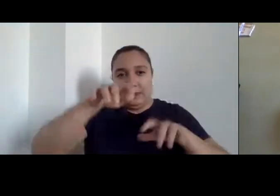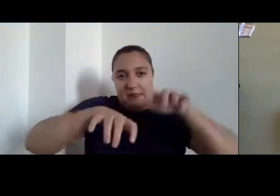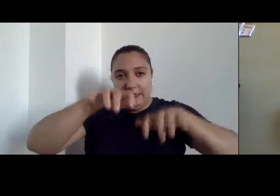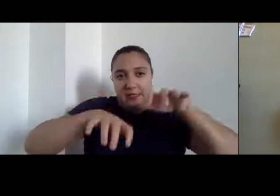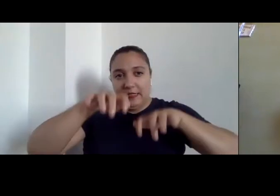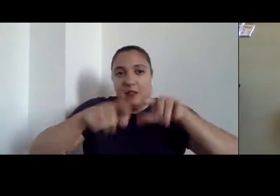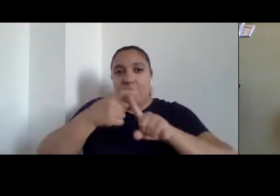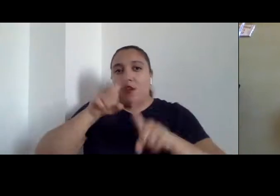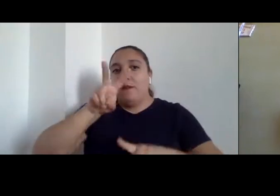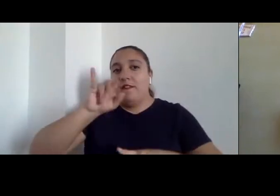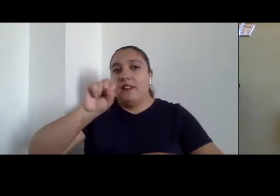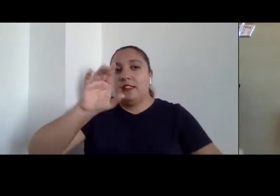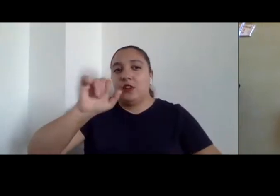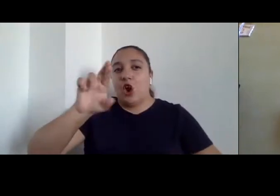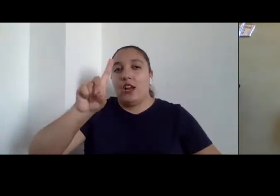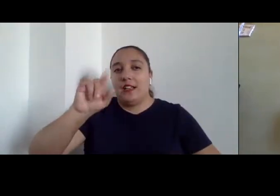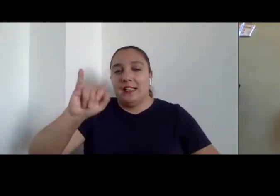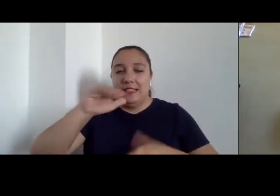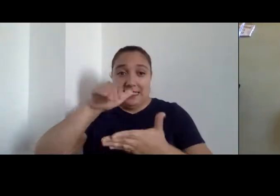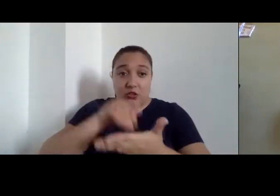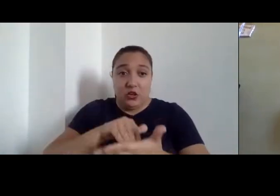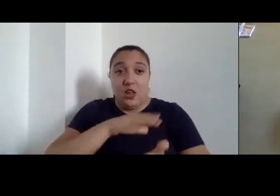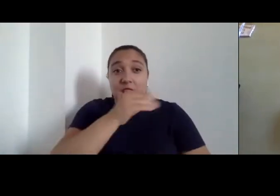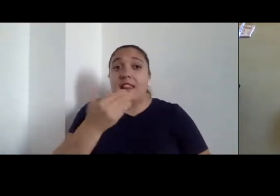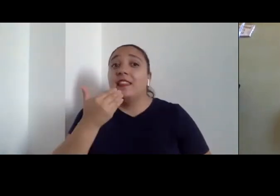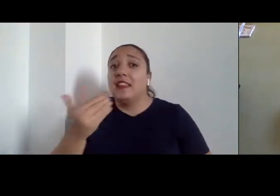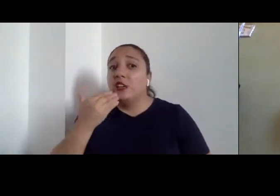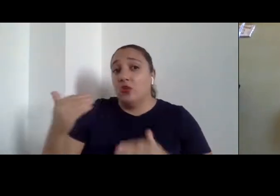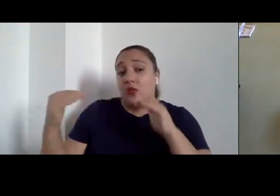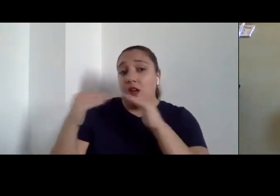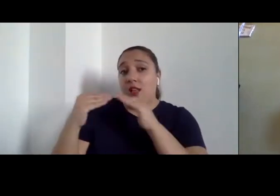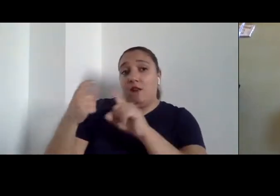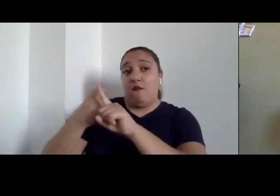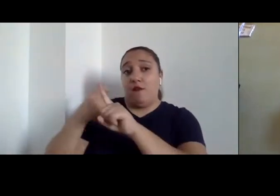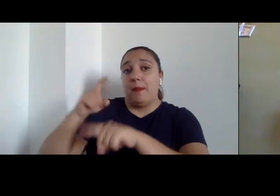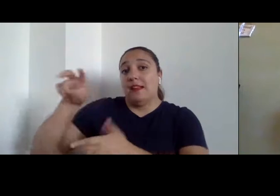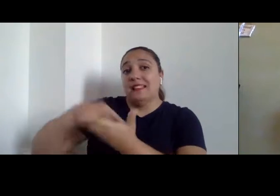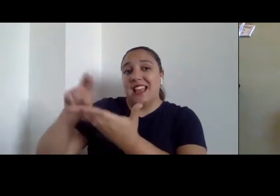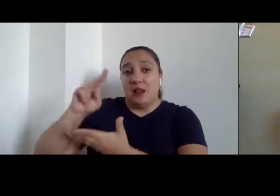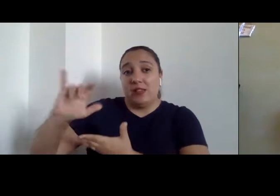services today. I want to thank our friends at Dance/NYC for all of their work in putting